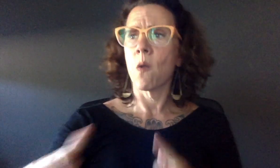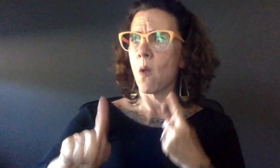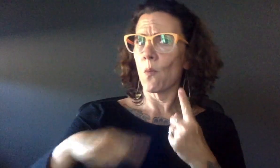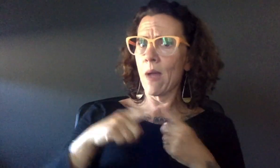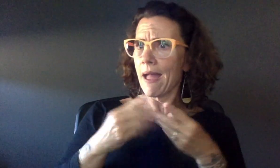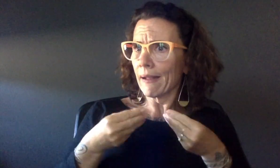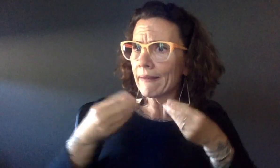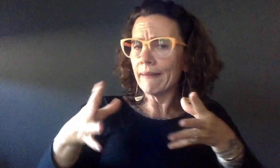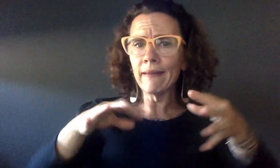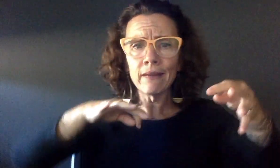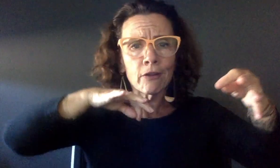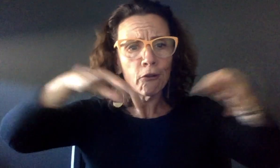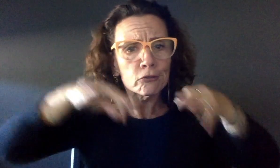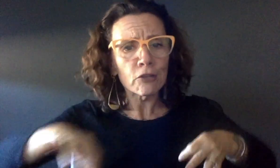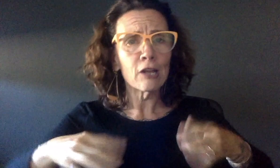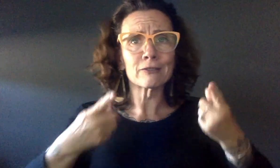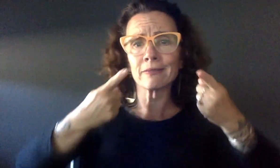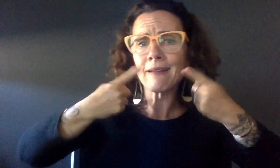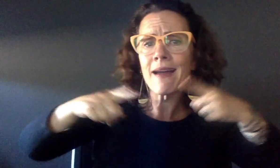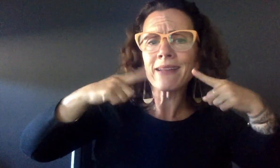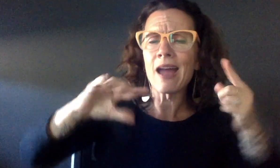Use microphones for all instructions or announcements.